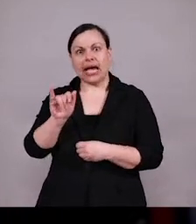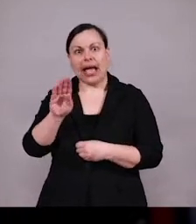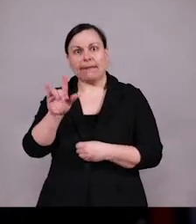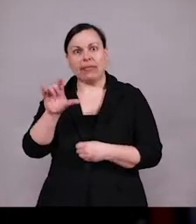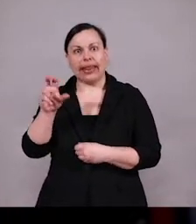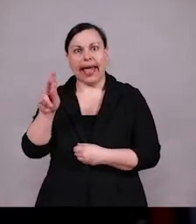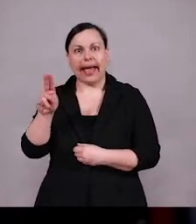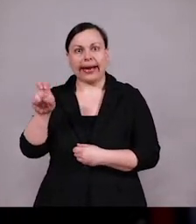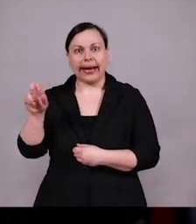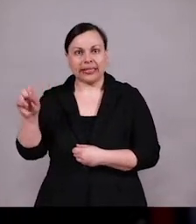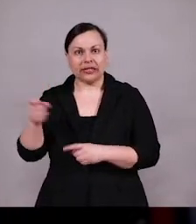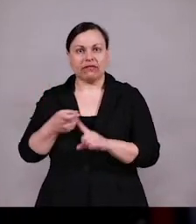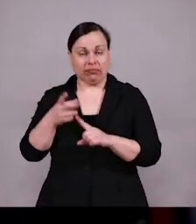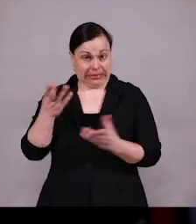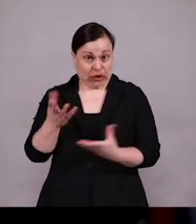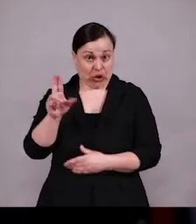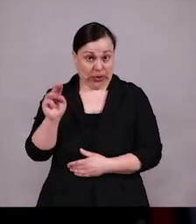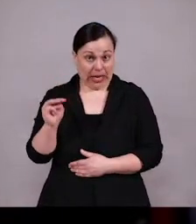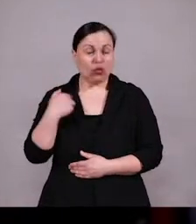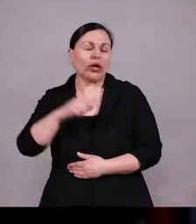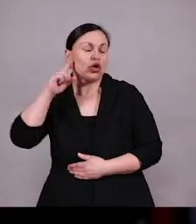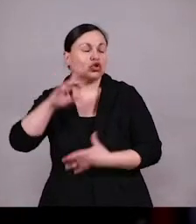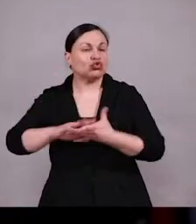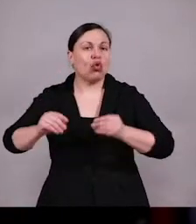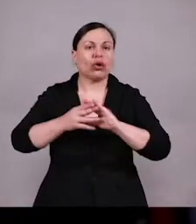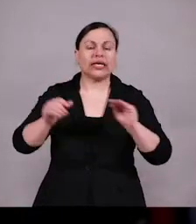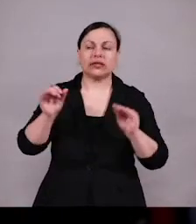where we heard compelling stories from those who have encountered racism,